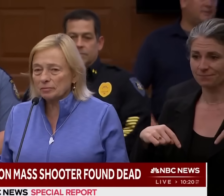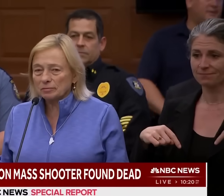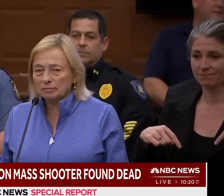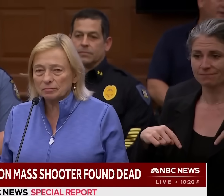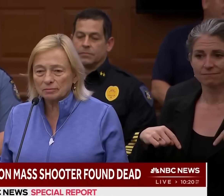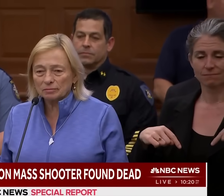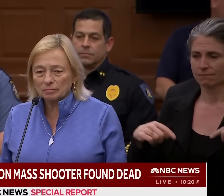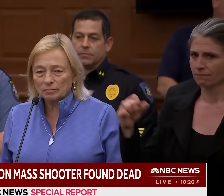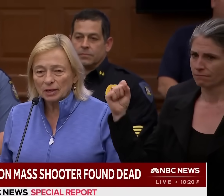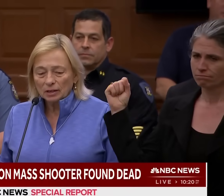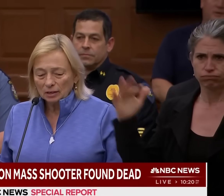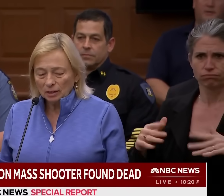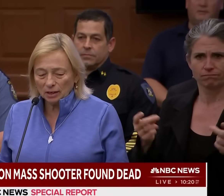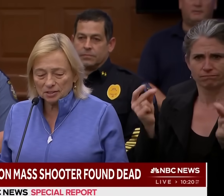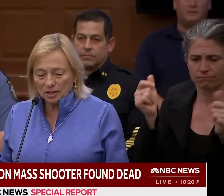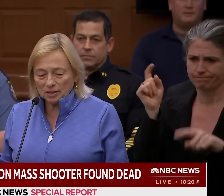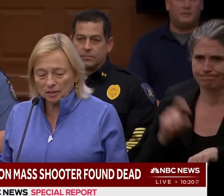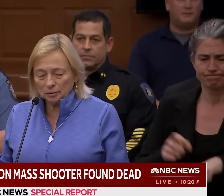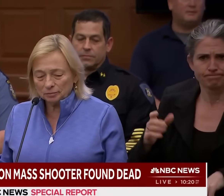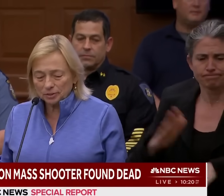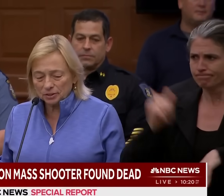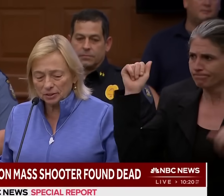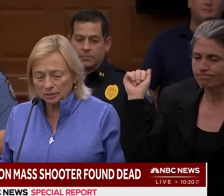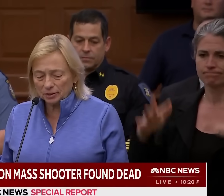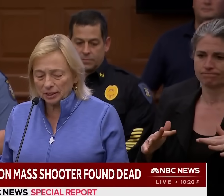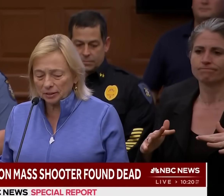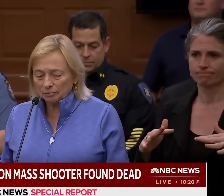RIGHT NOW IN LEWISTON, MAINE.